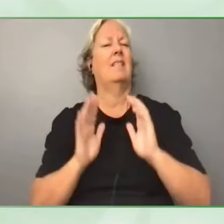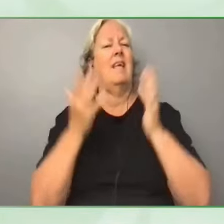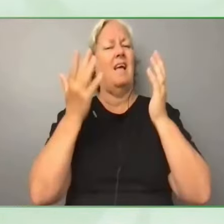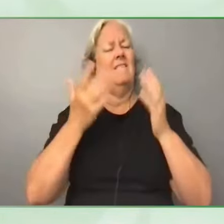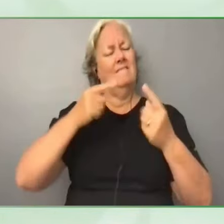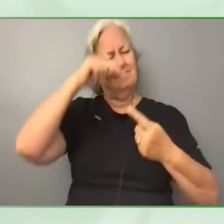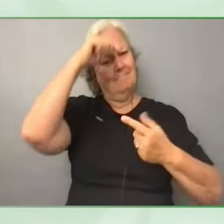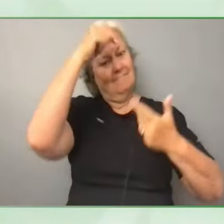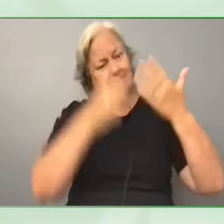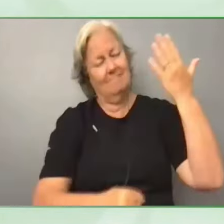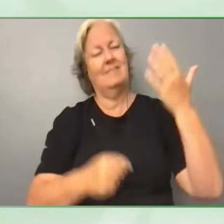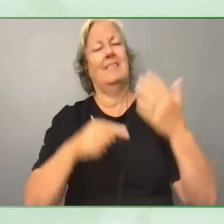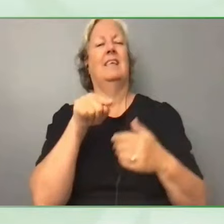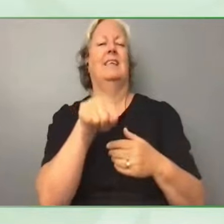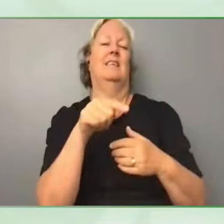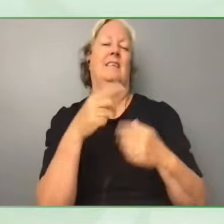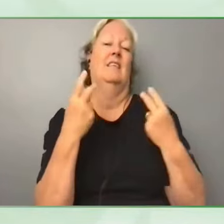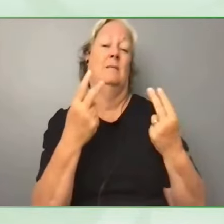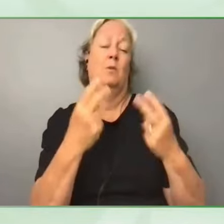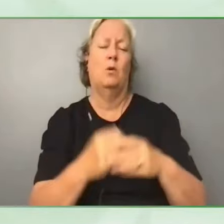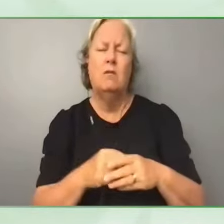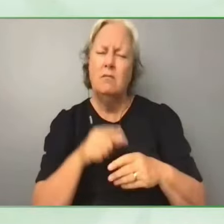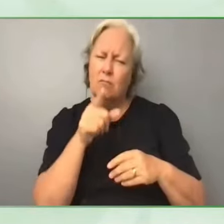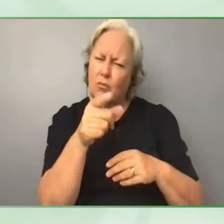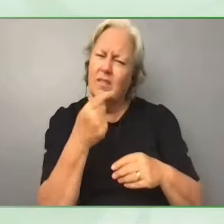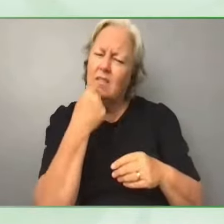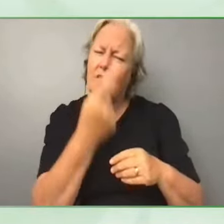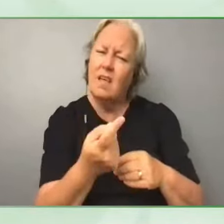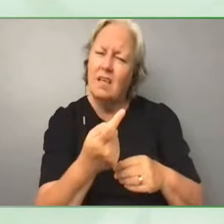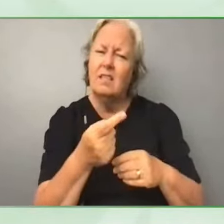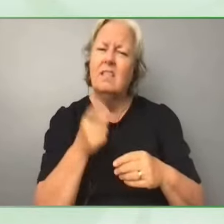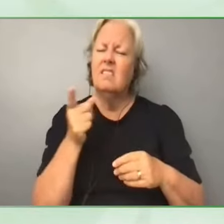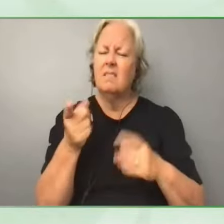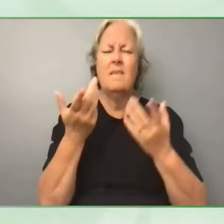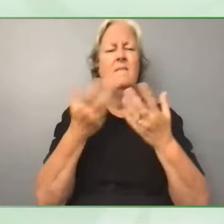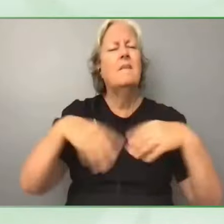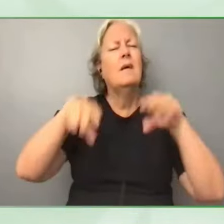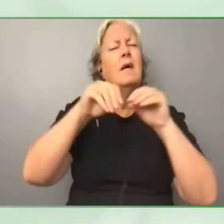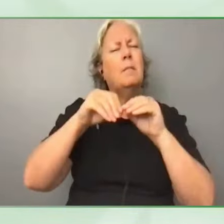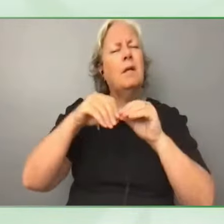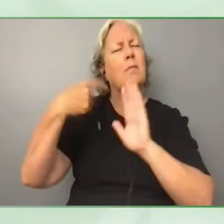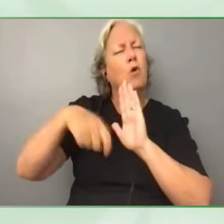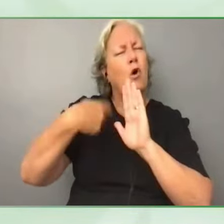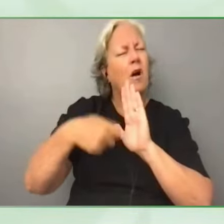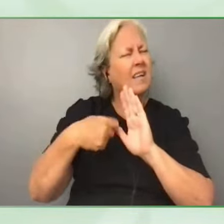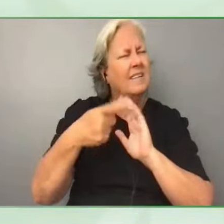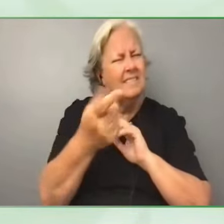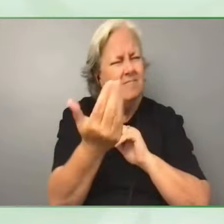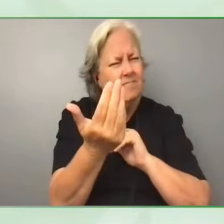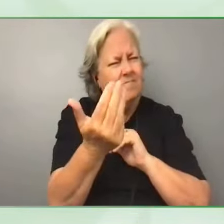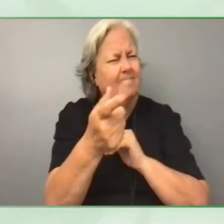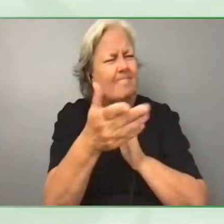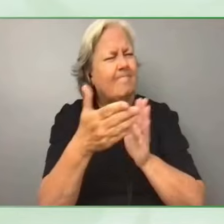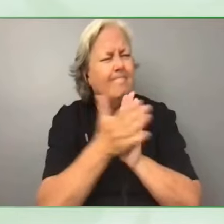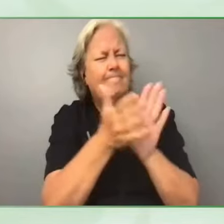You talked about the family project. Can you explain a bit more of what that project means?